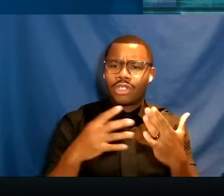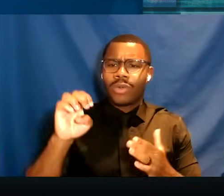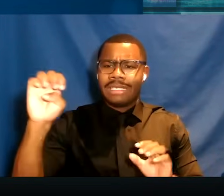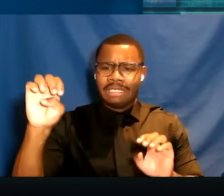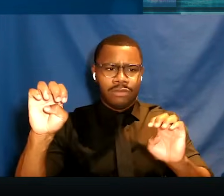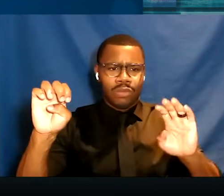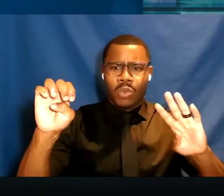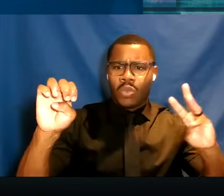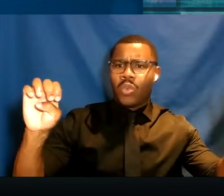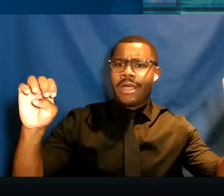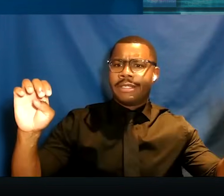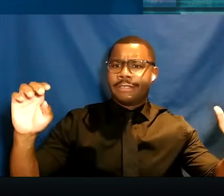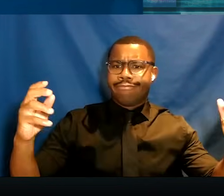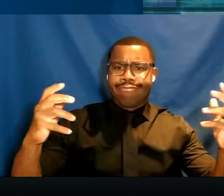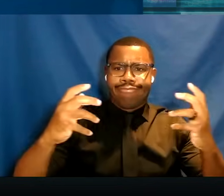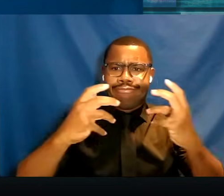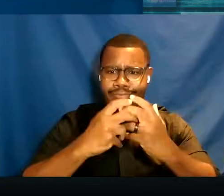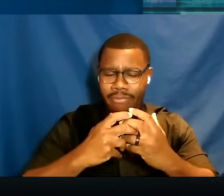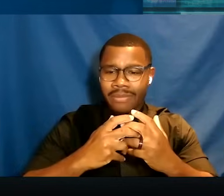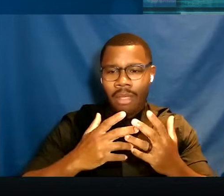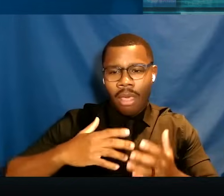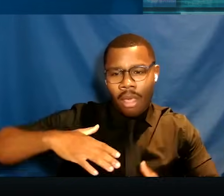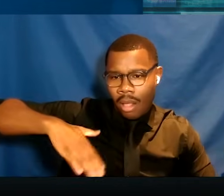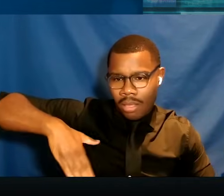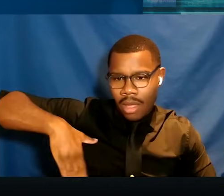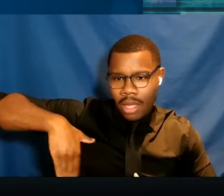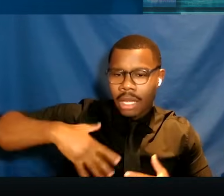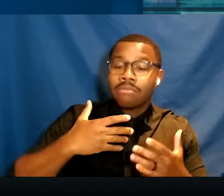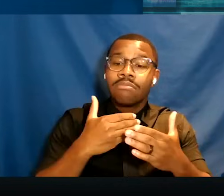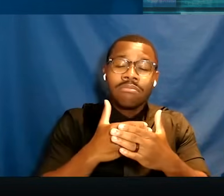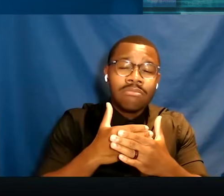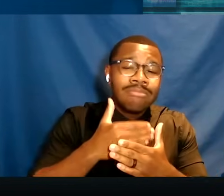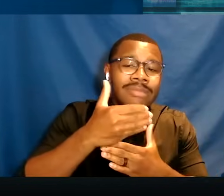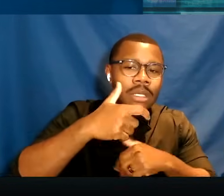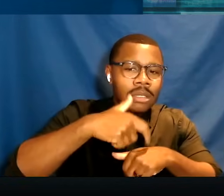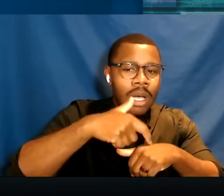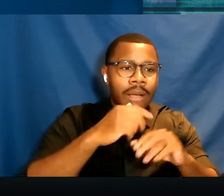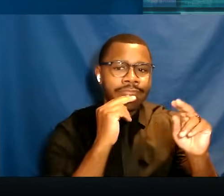because there are a few pieces that still need to be done in the next round of bargaining, but the biggest, heaviest lift of that,